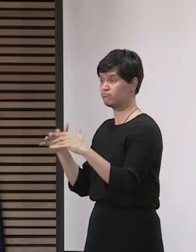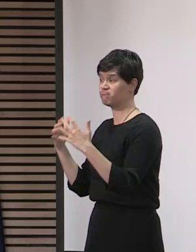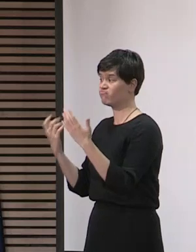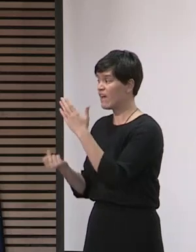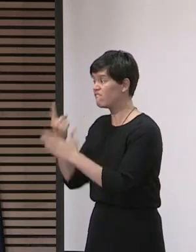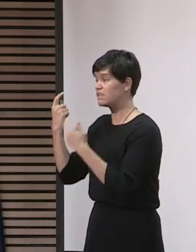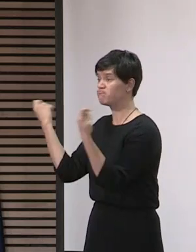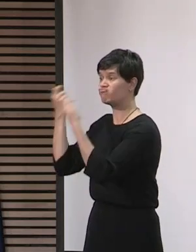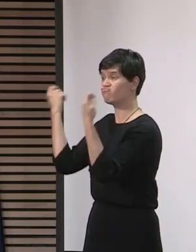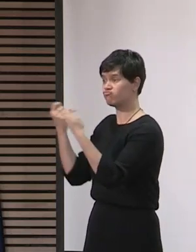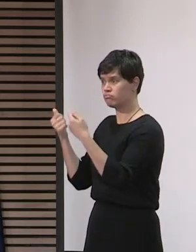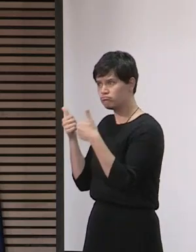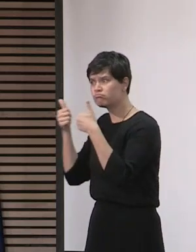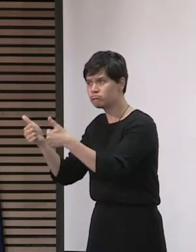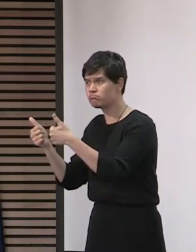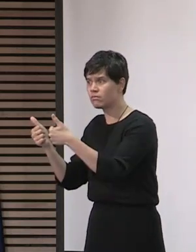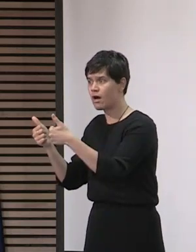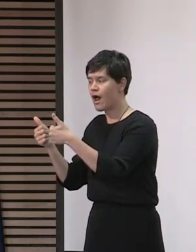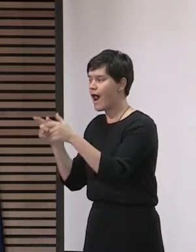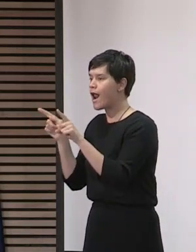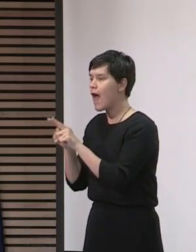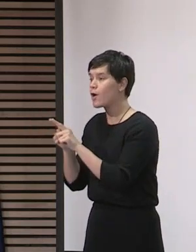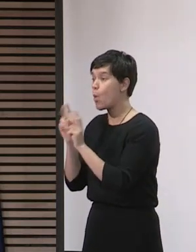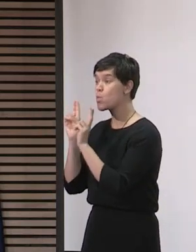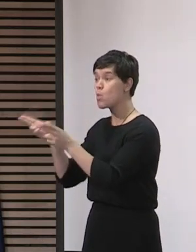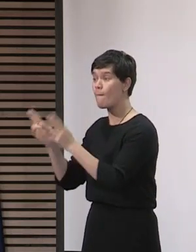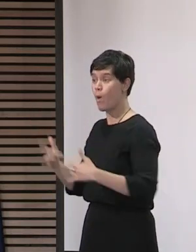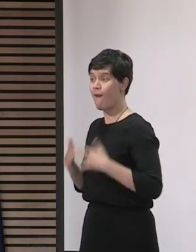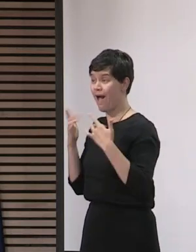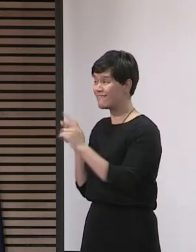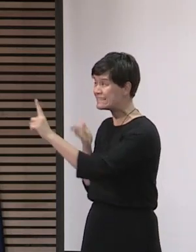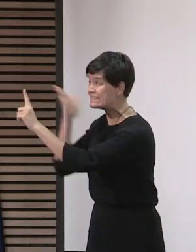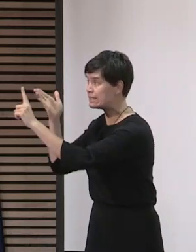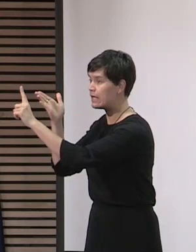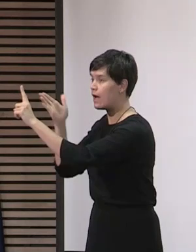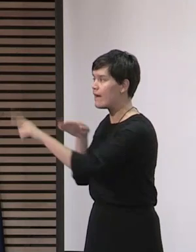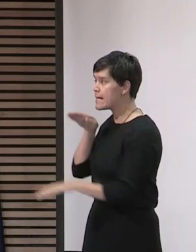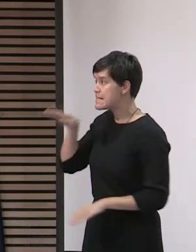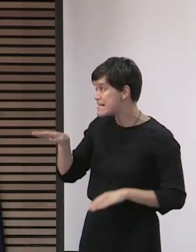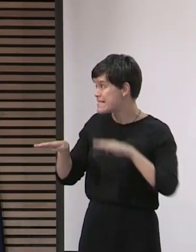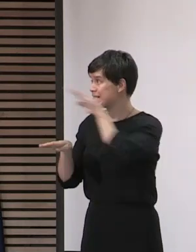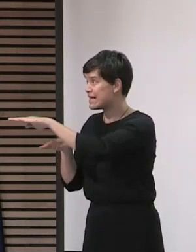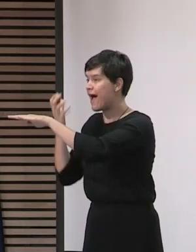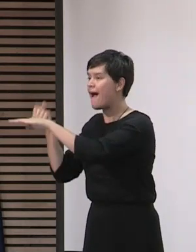It's another step in re-normalising of life as we continue to stamp out the